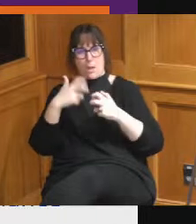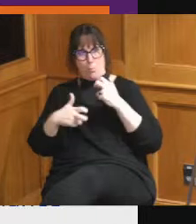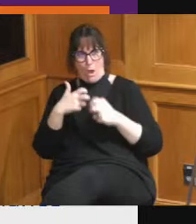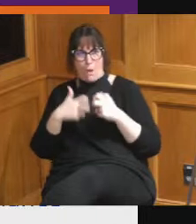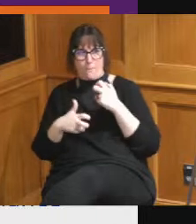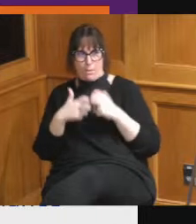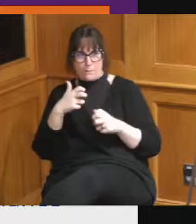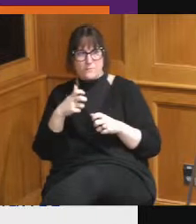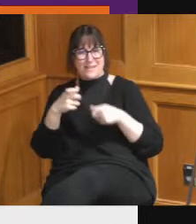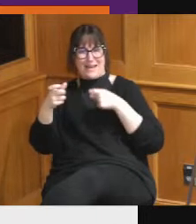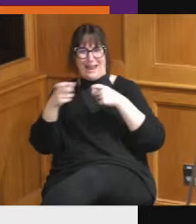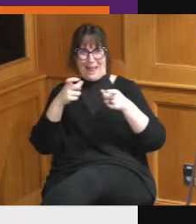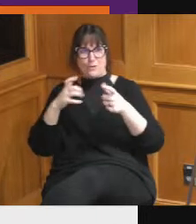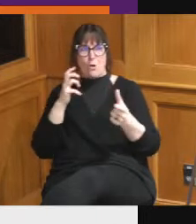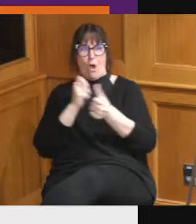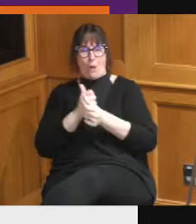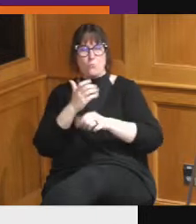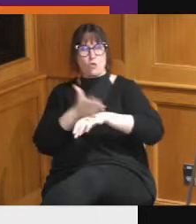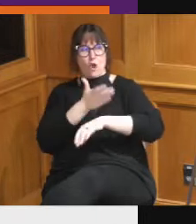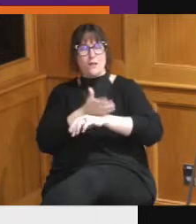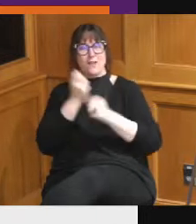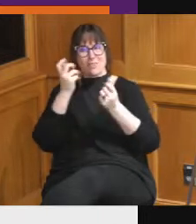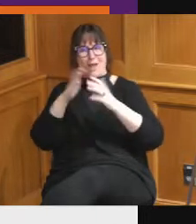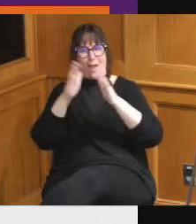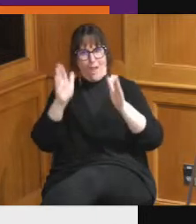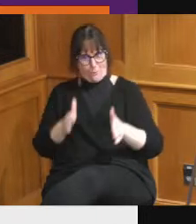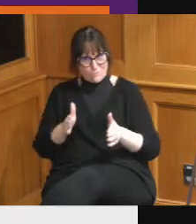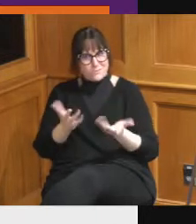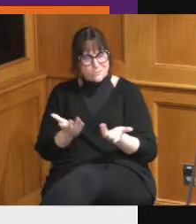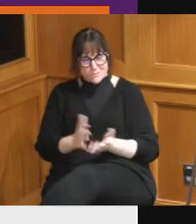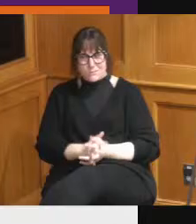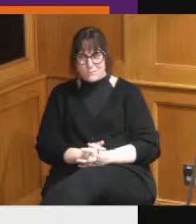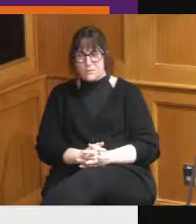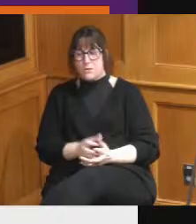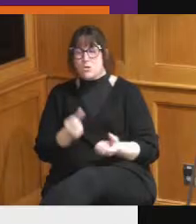most importantly help create a lot of housing so here is what I'll work walk through today and